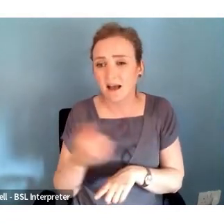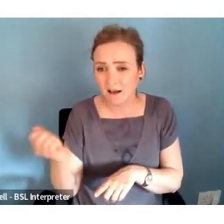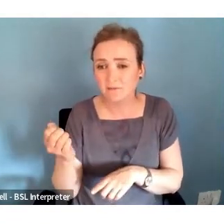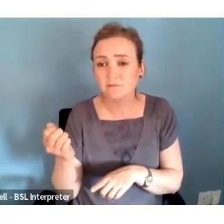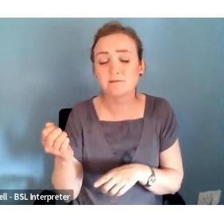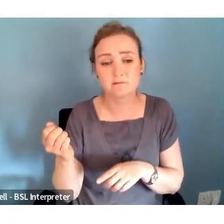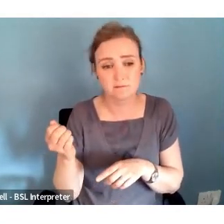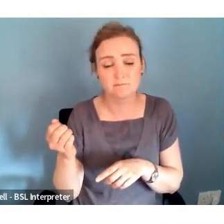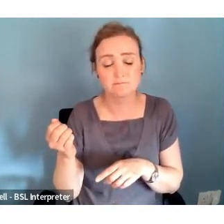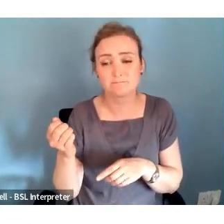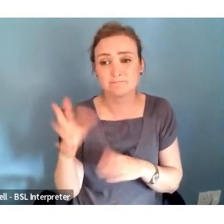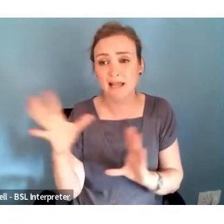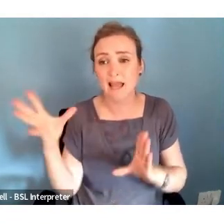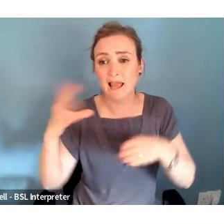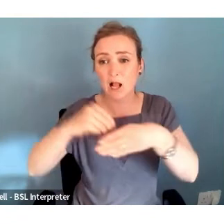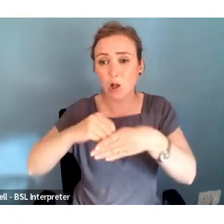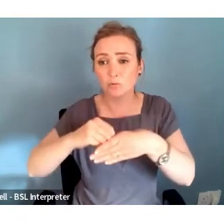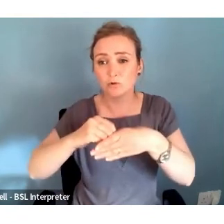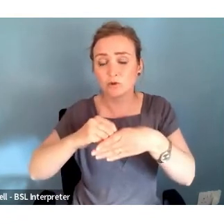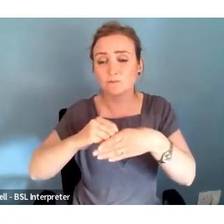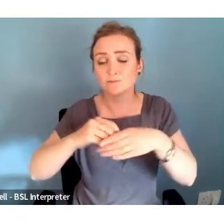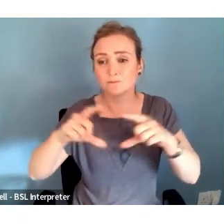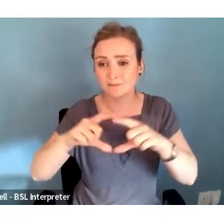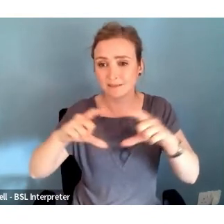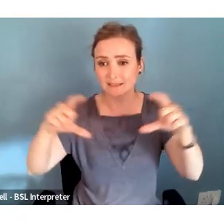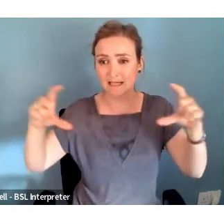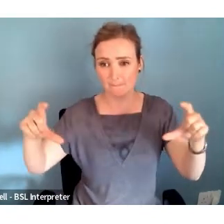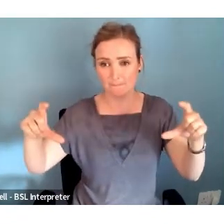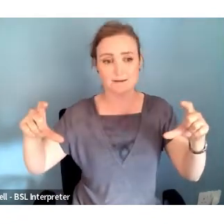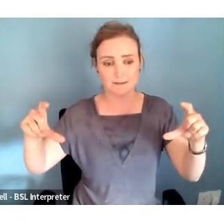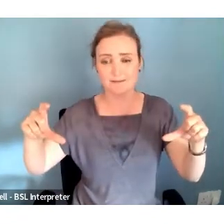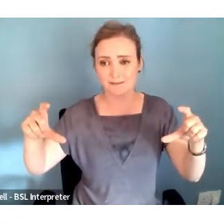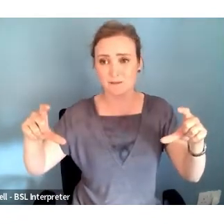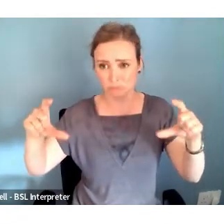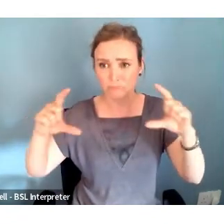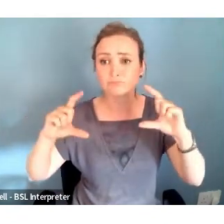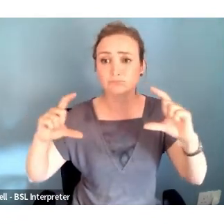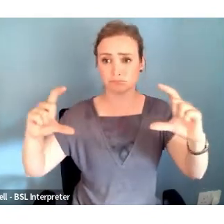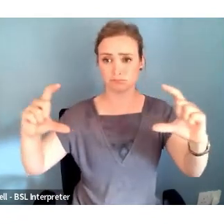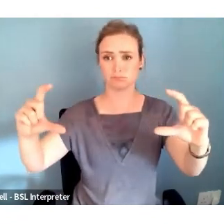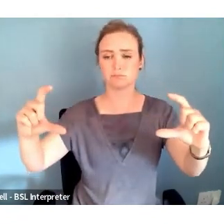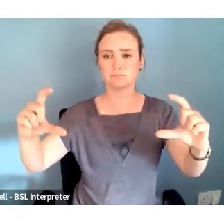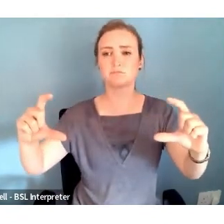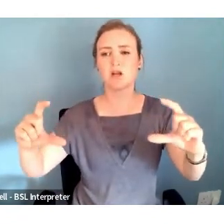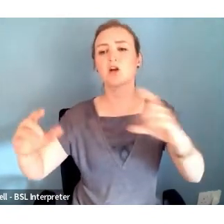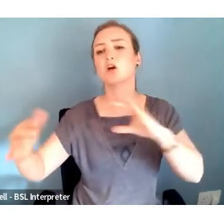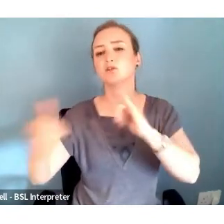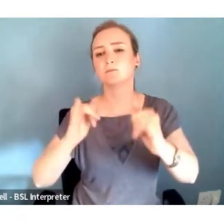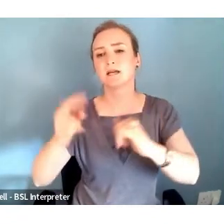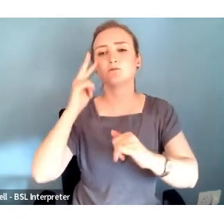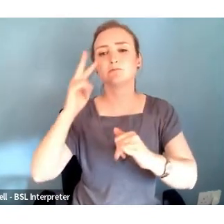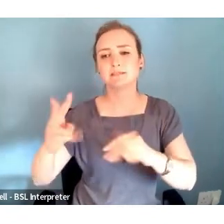we see the advert which reads like a job description and right at the bottom it says something like we are